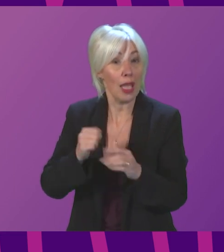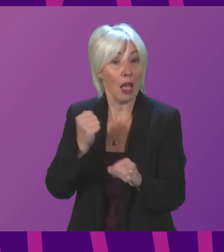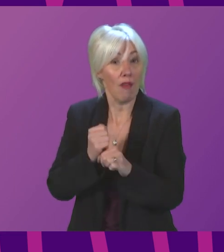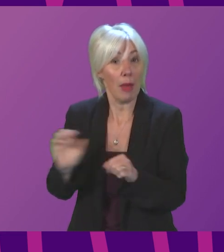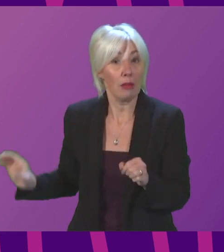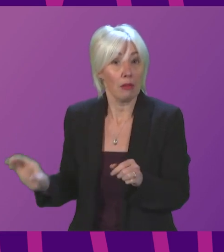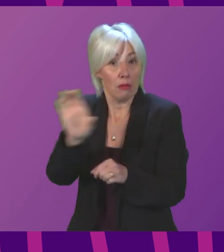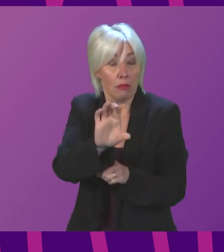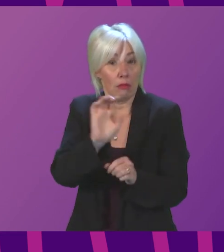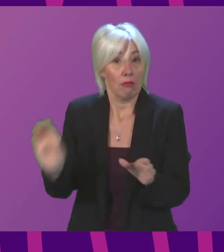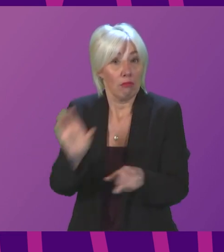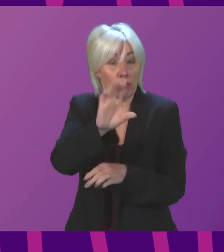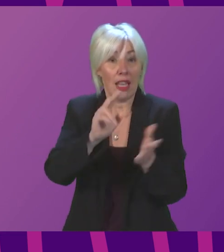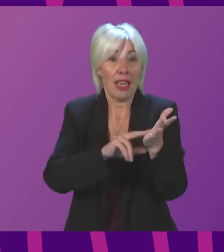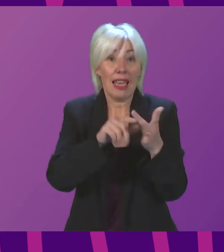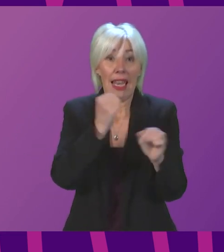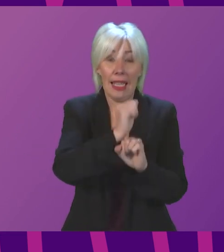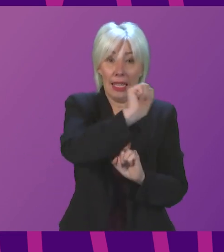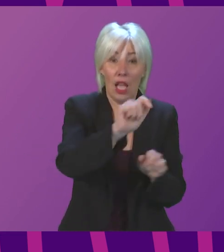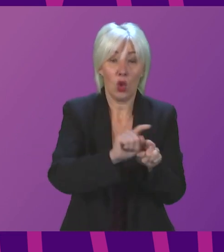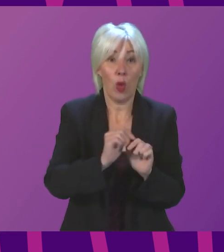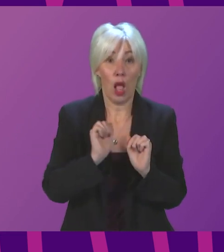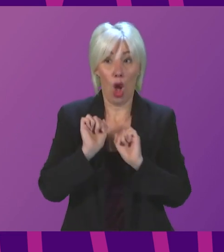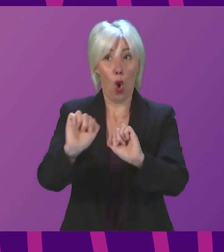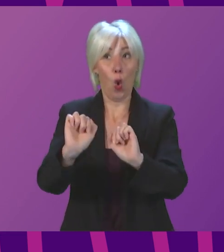and I hope, too, that she will reflect on her own actions, where the video will show